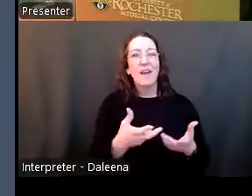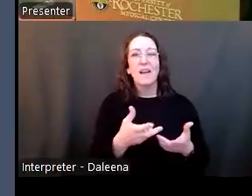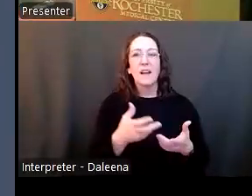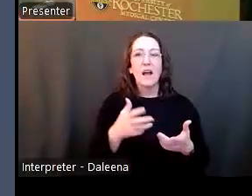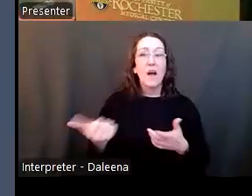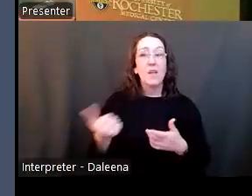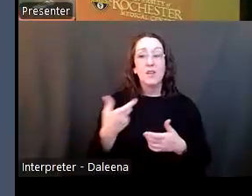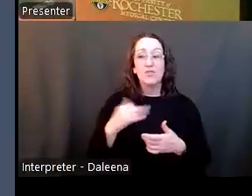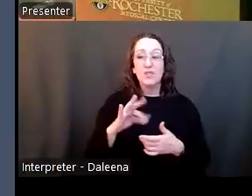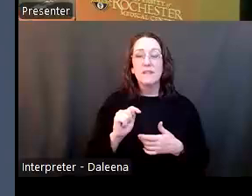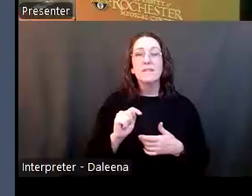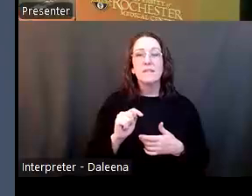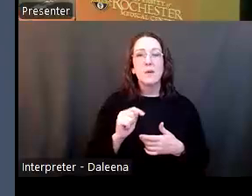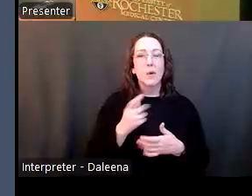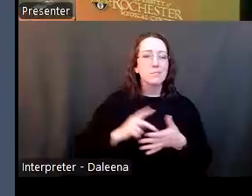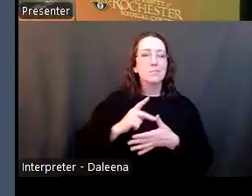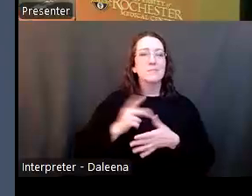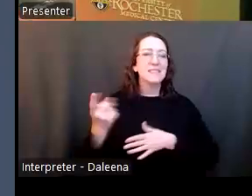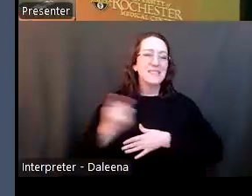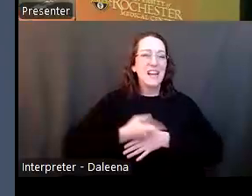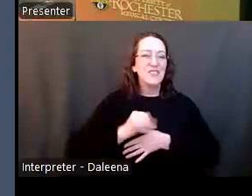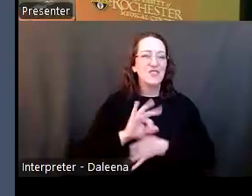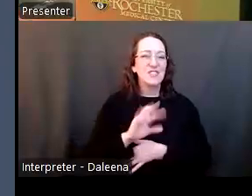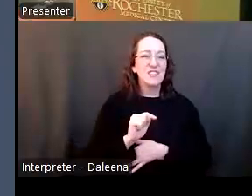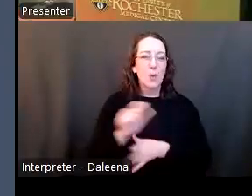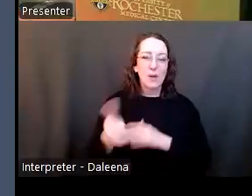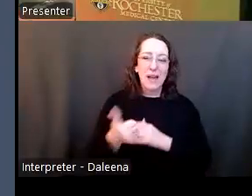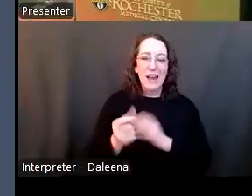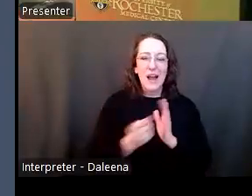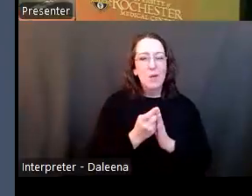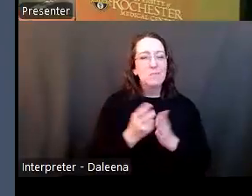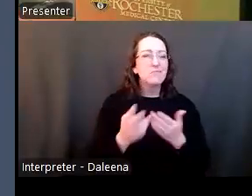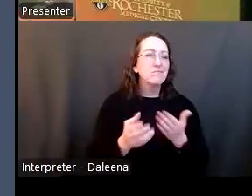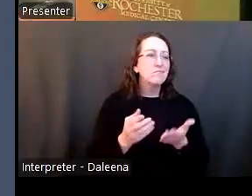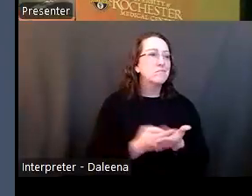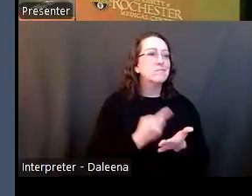so we're we're primarily day shift so work 10 hours or sometimes 12 hours we'll get the